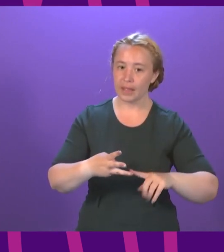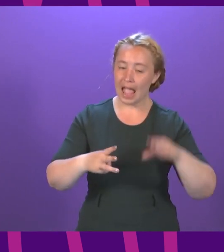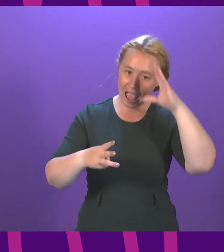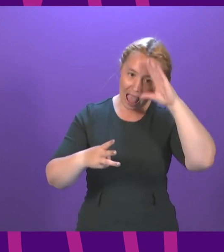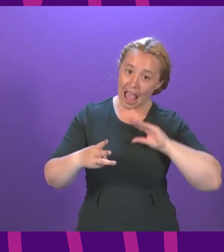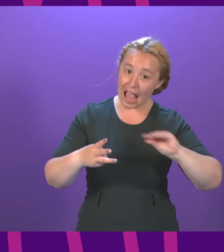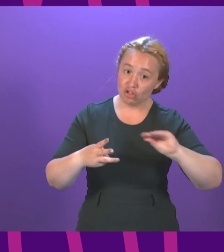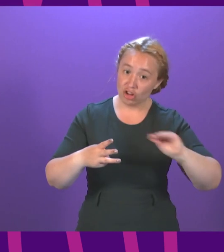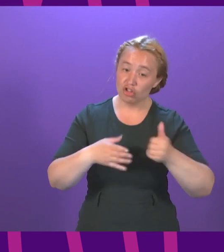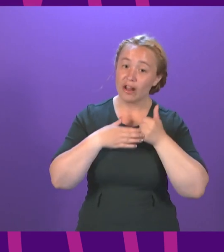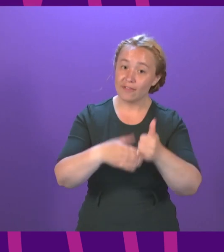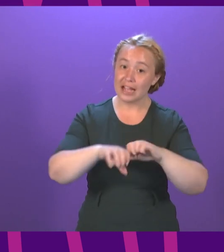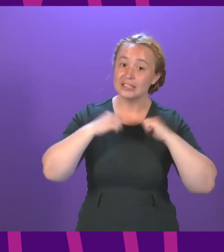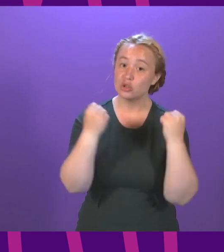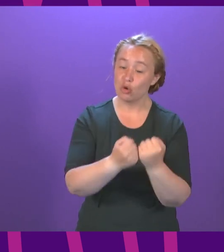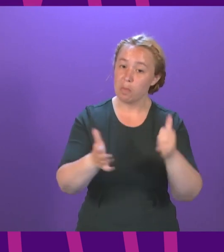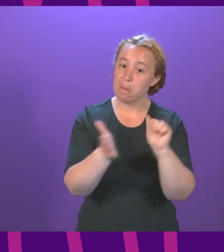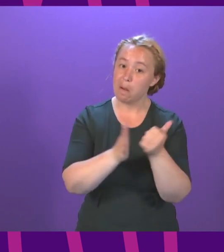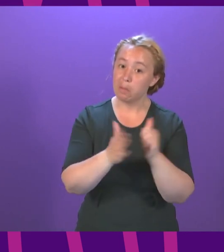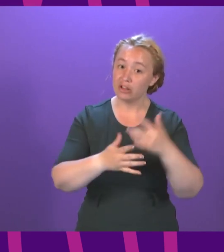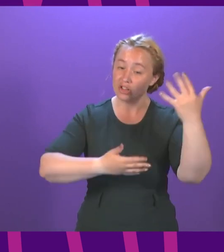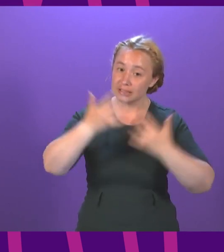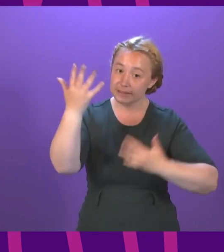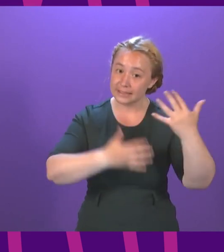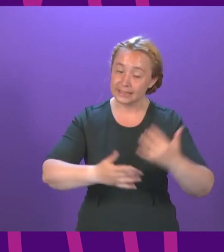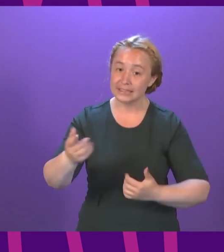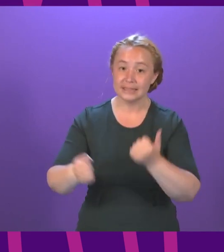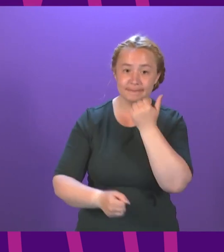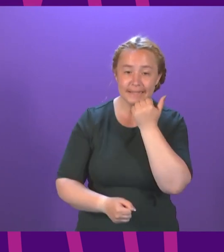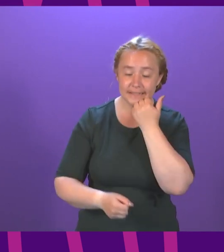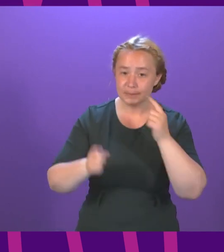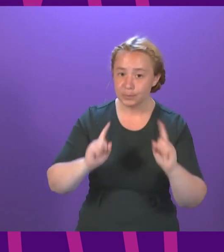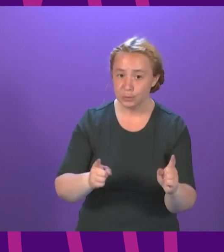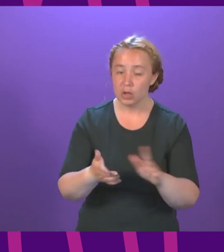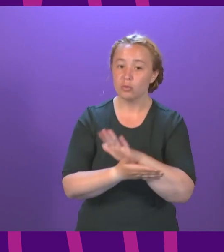advisory group publish its findings to allow parents, pupils and teachers to know for sure